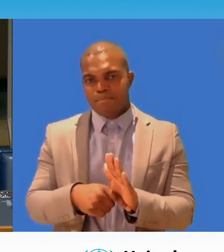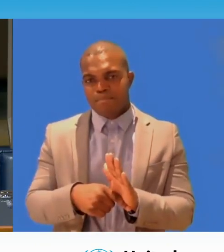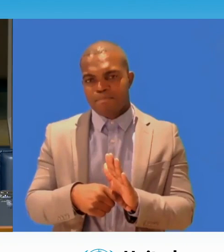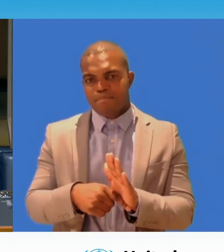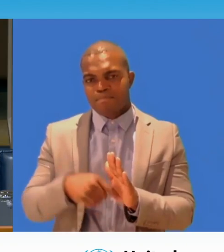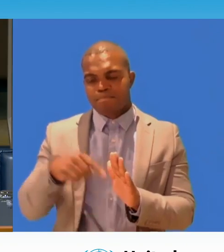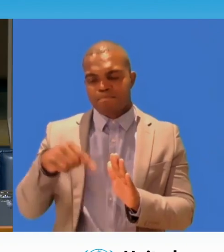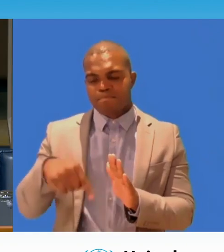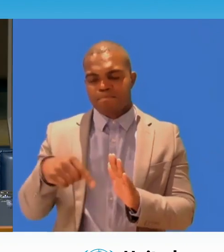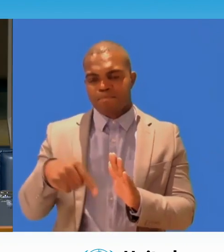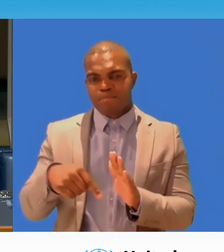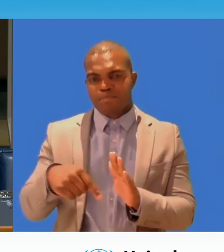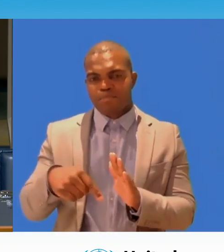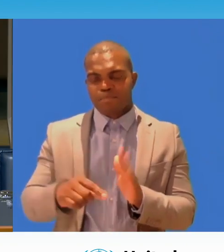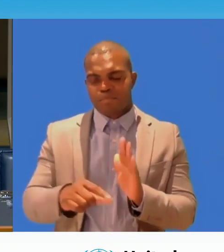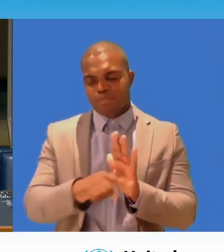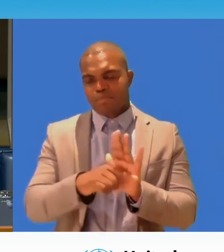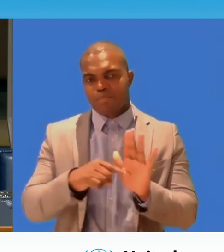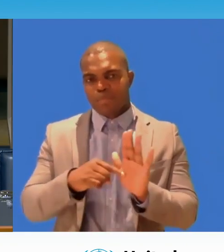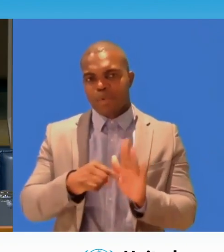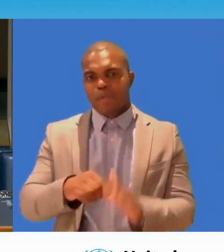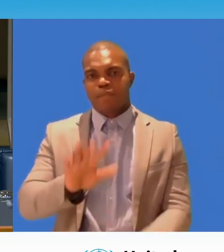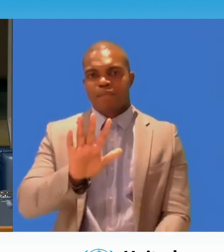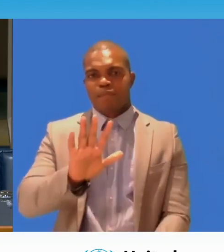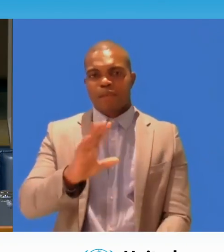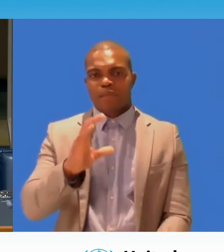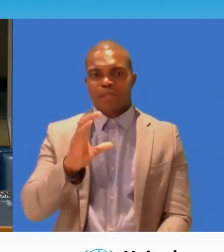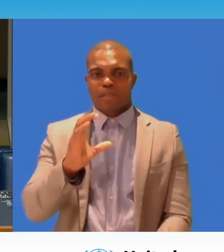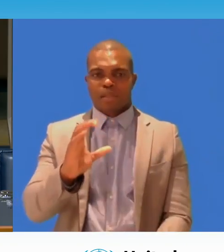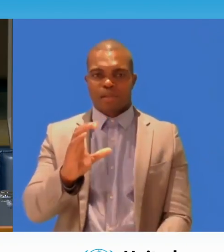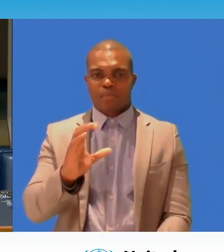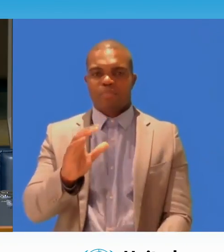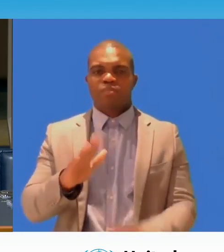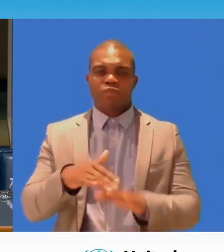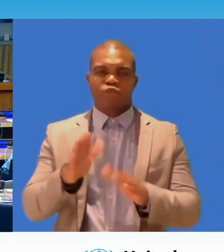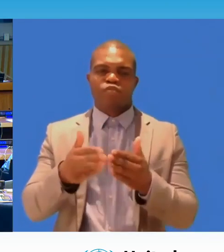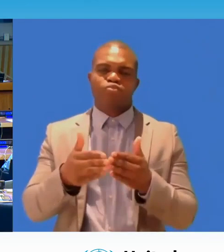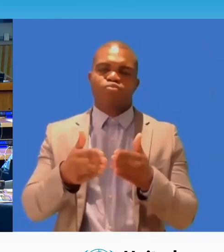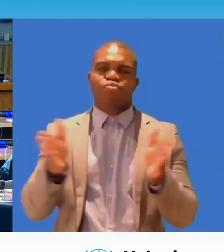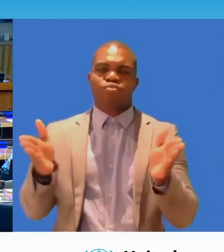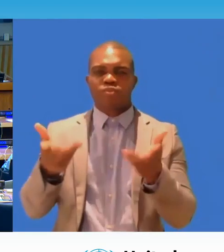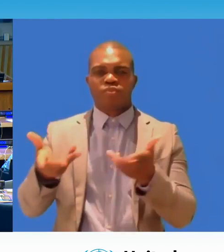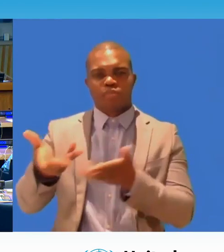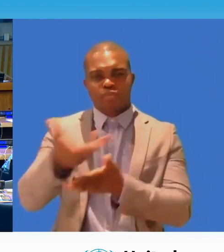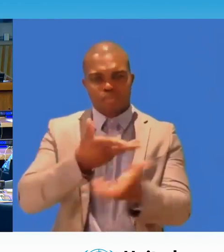C interactive dialogue between states part un entities and other stakeholders thank